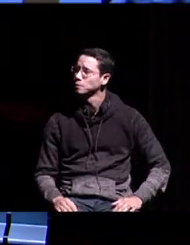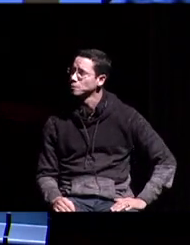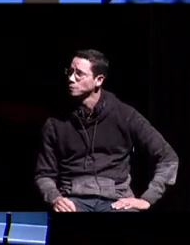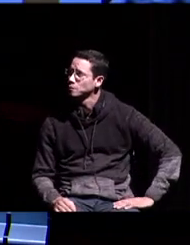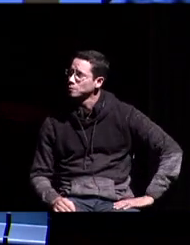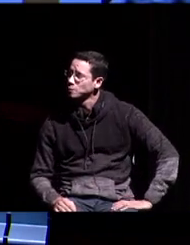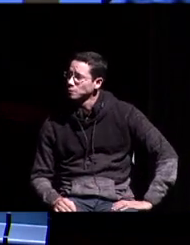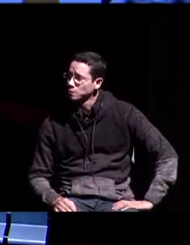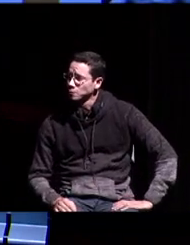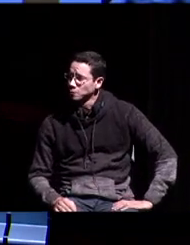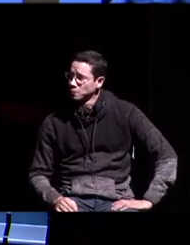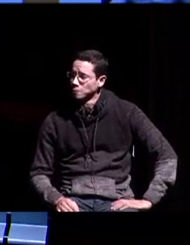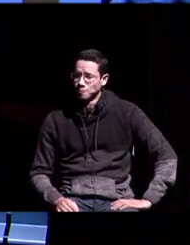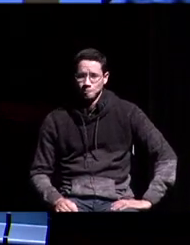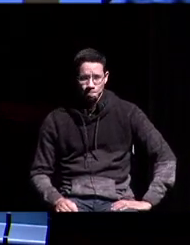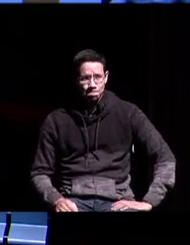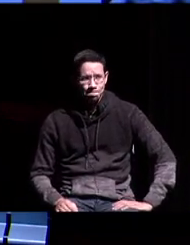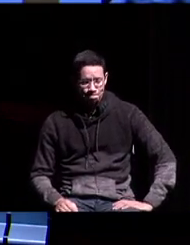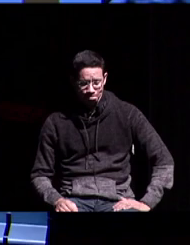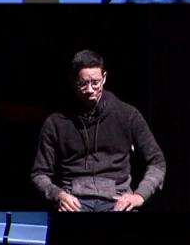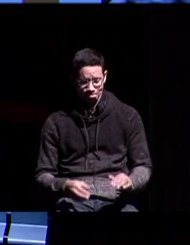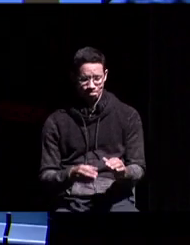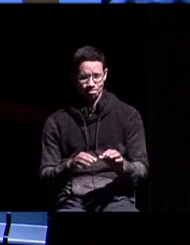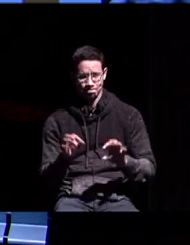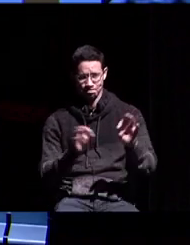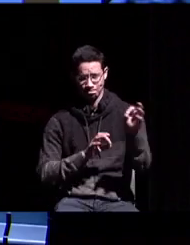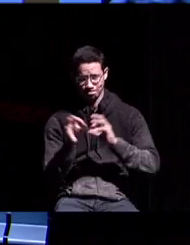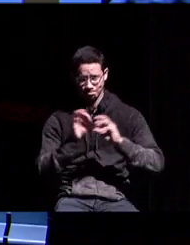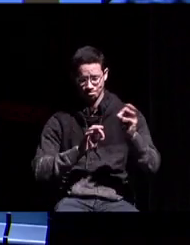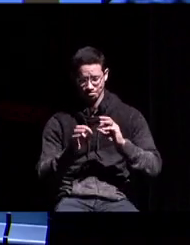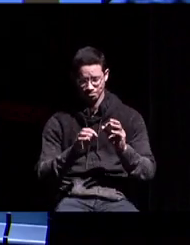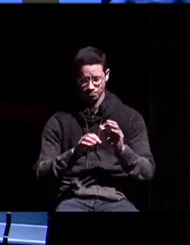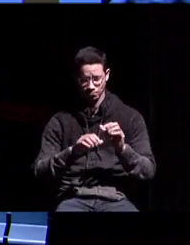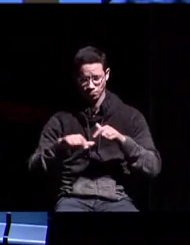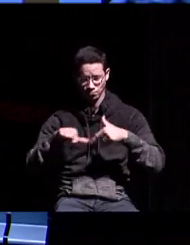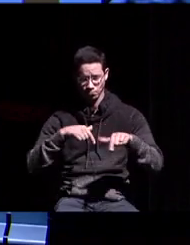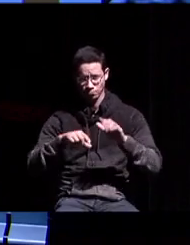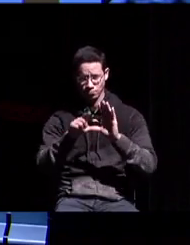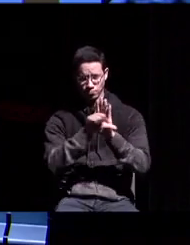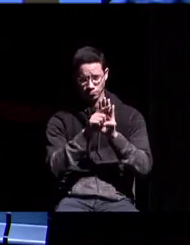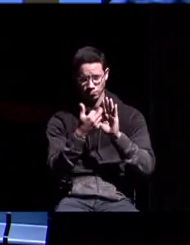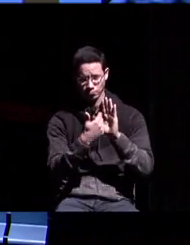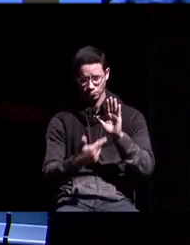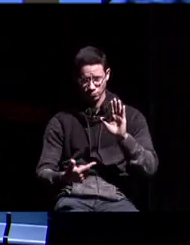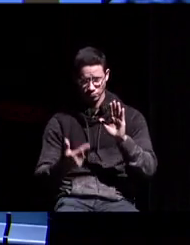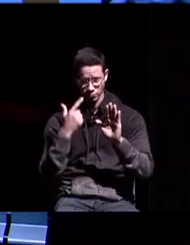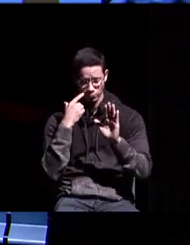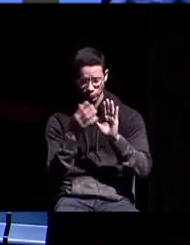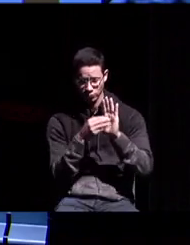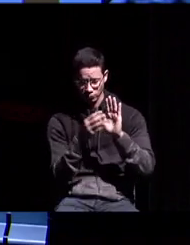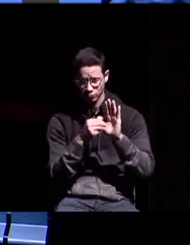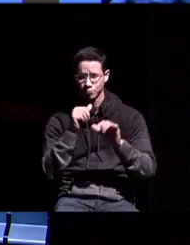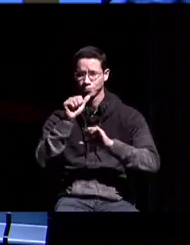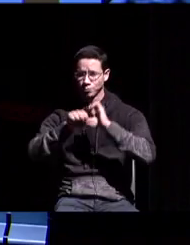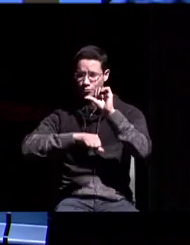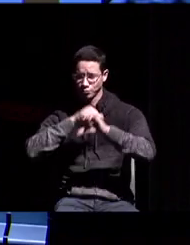The labor reform introduced a material modification in the contents of the law as we can tell from